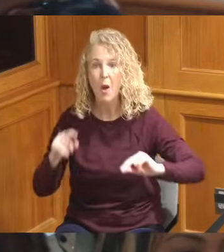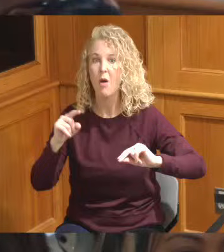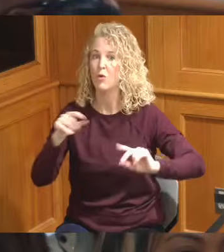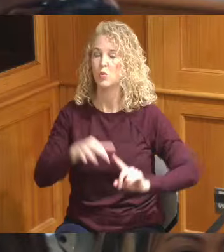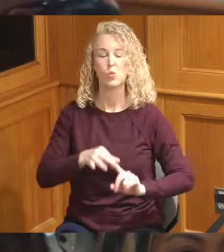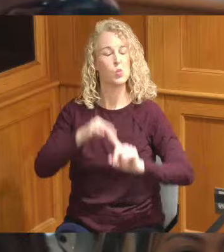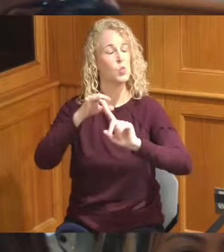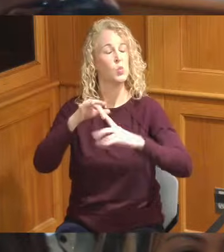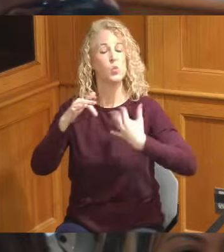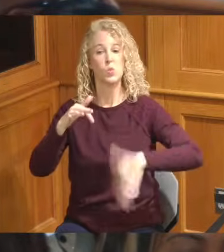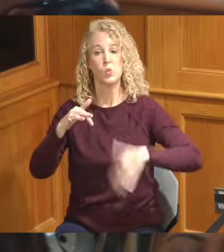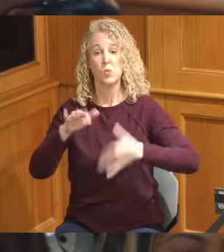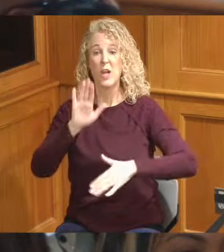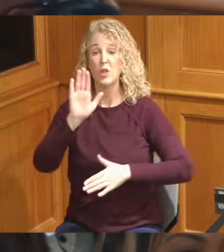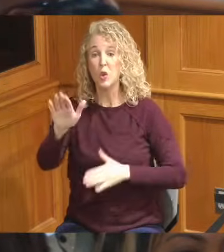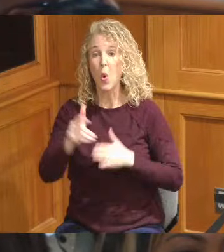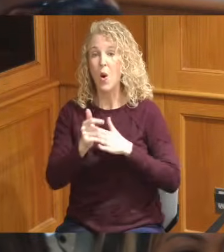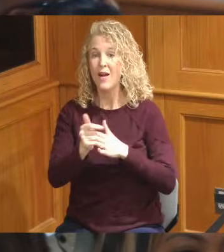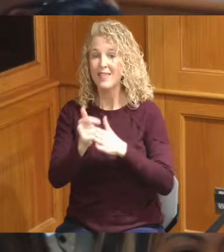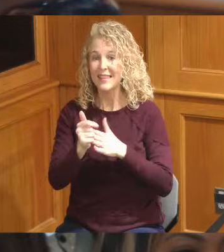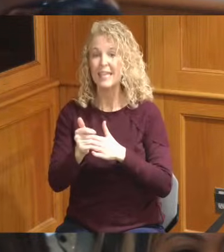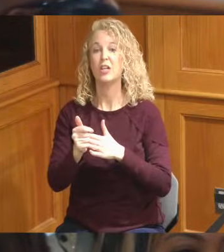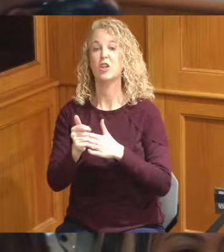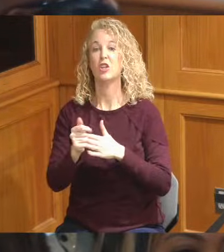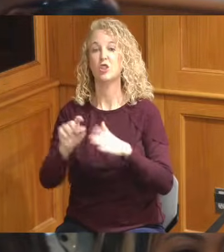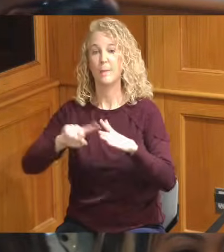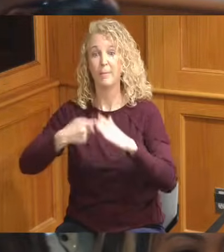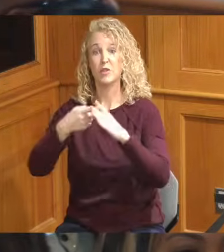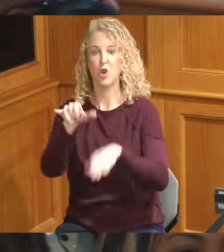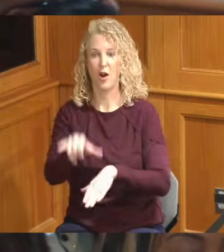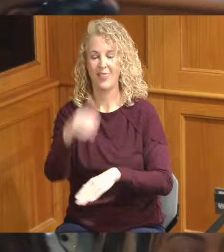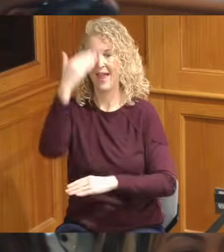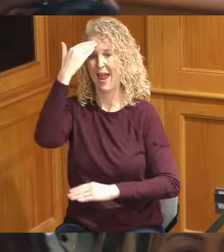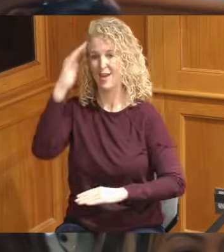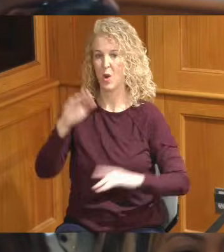catalyst for all of what's happened at Cincinnati State. I know you've got members of your team here